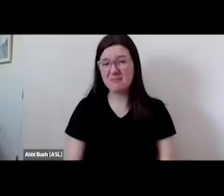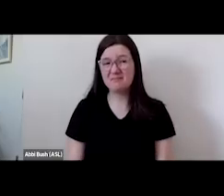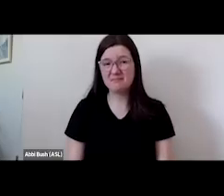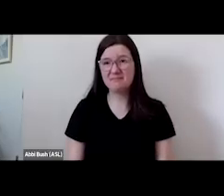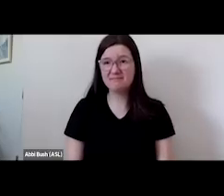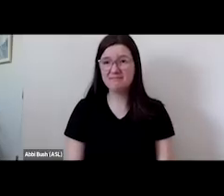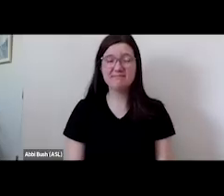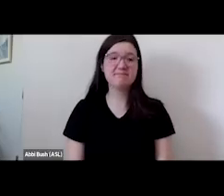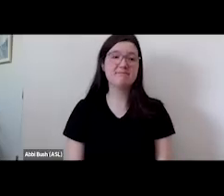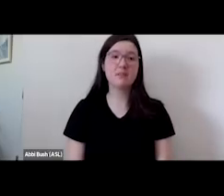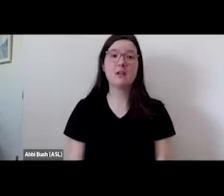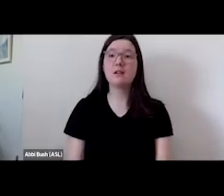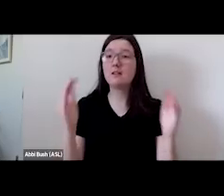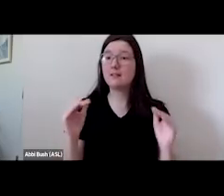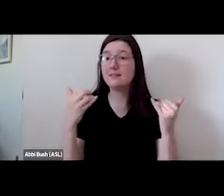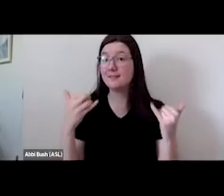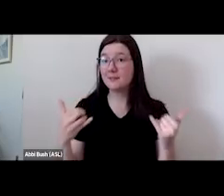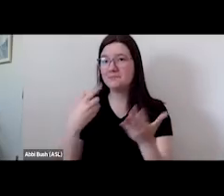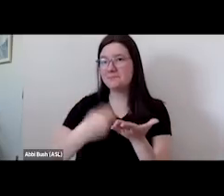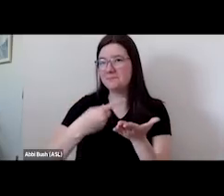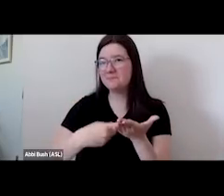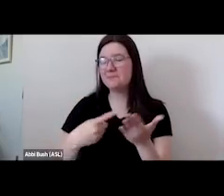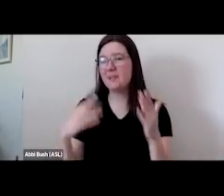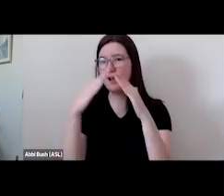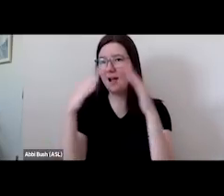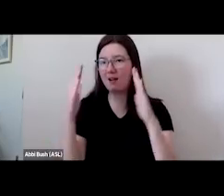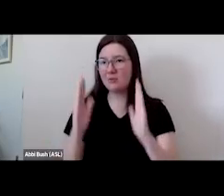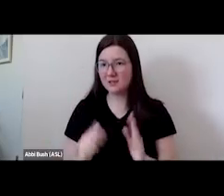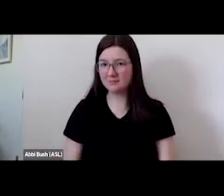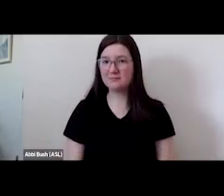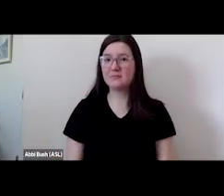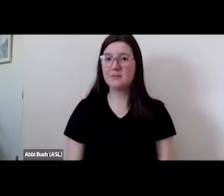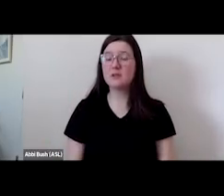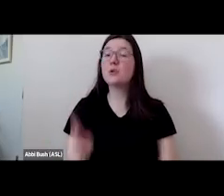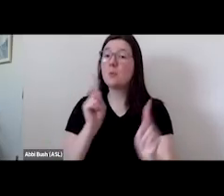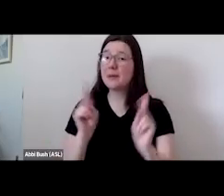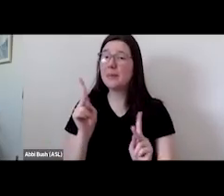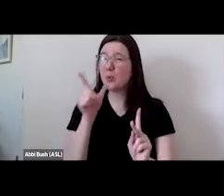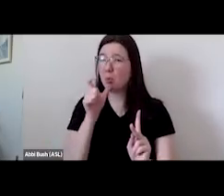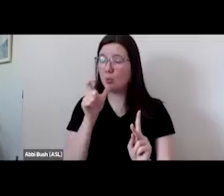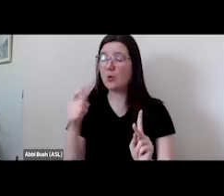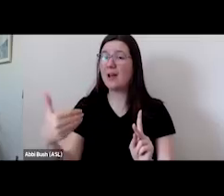So now we'll talk a little bit more about housing. So among folks who are housed but unstably housed, meaning they're close